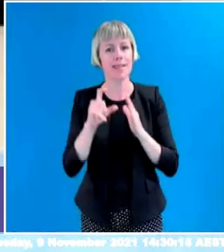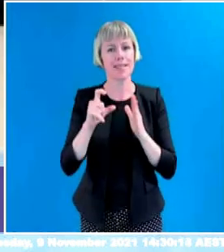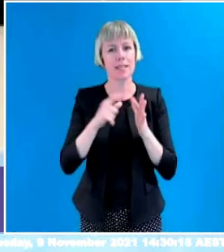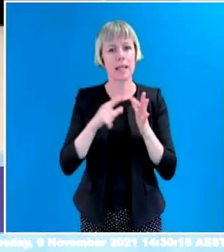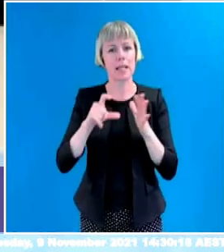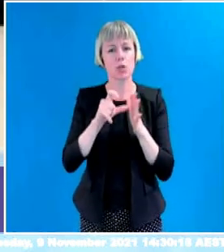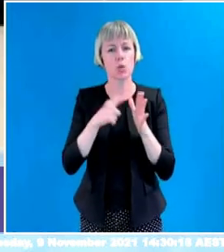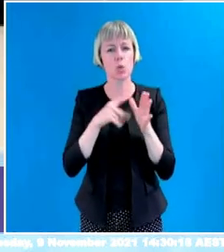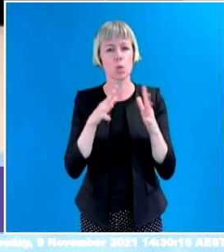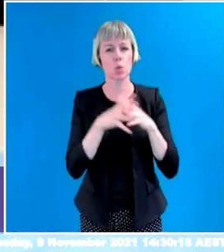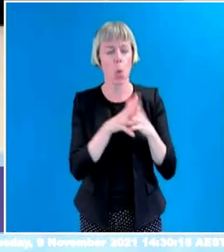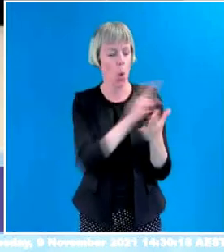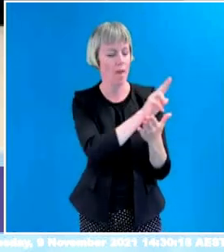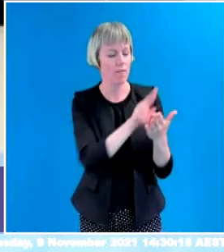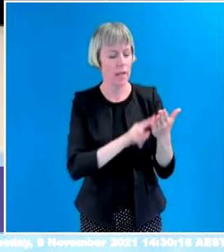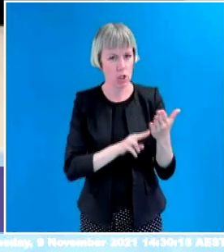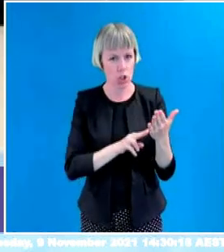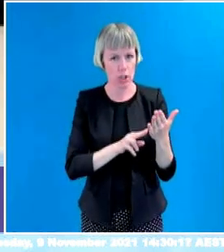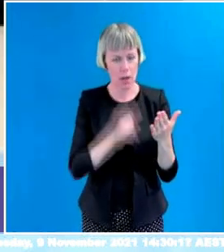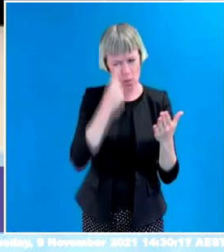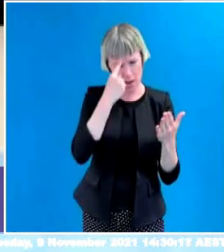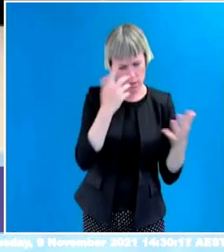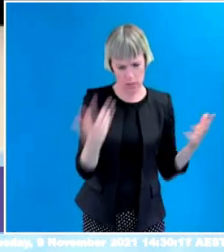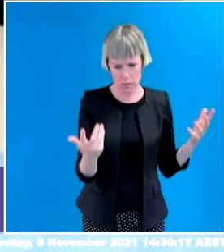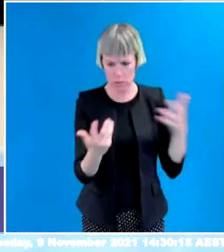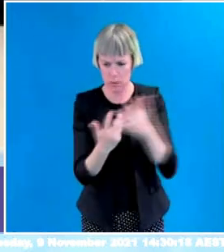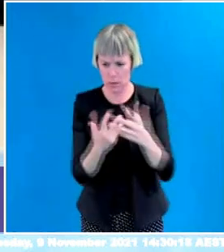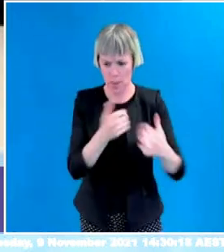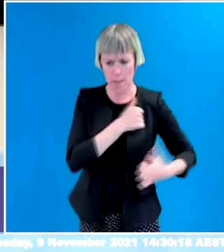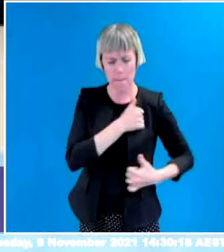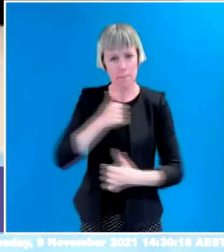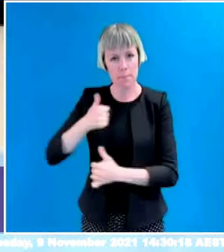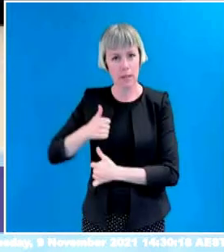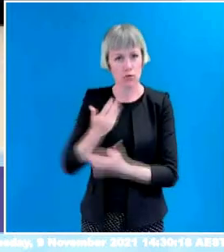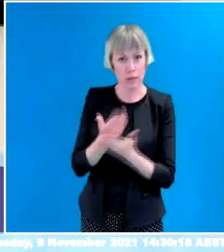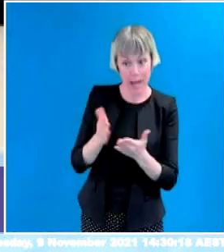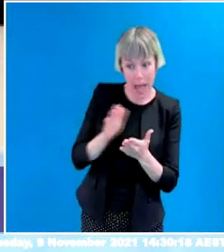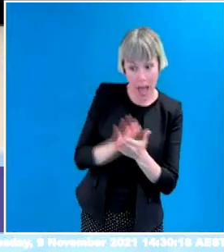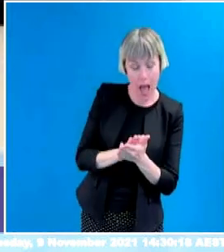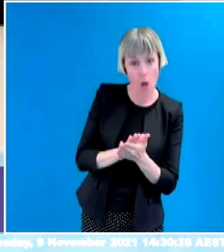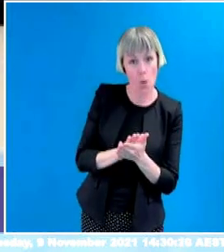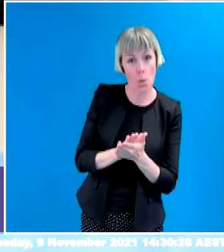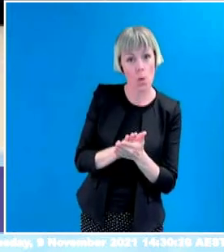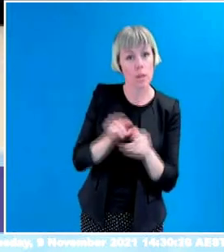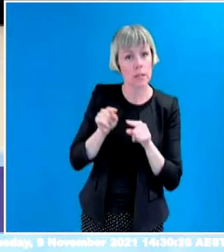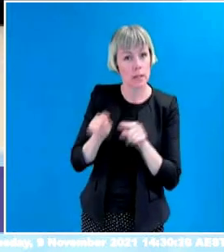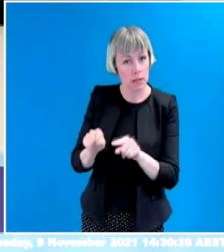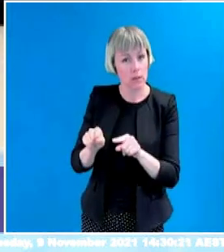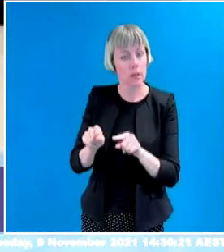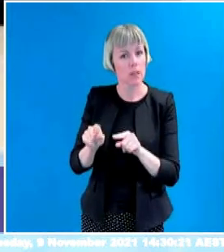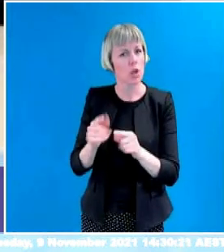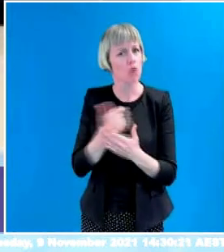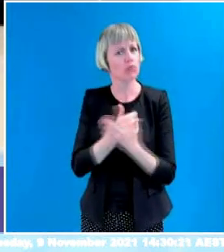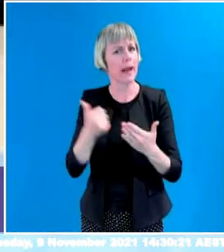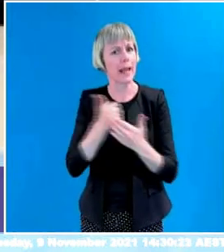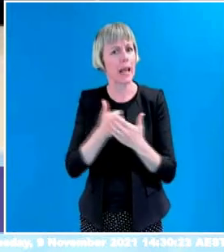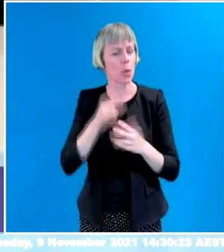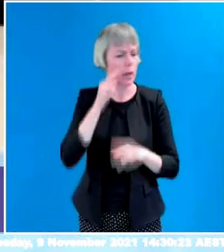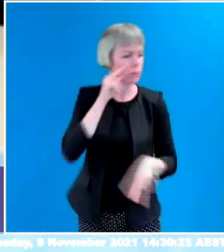So they are things that are periodically reviewed and revisited. But at this point in time, the Australian Government's position ---